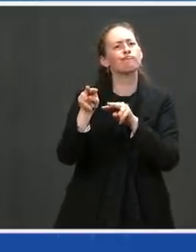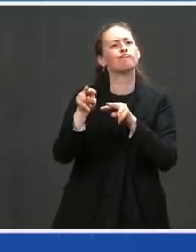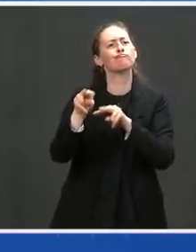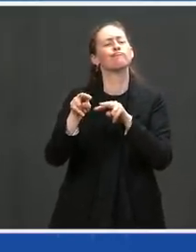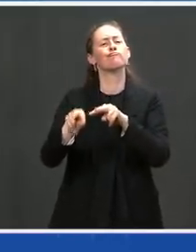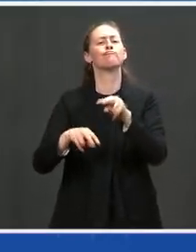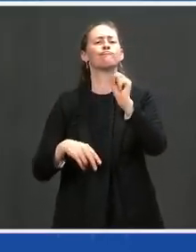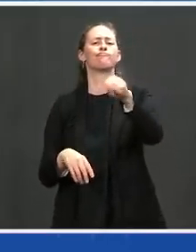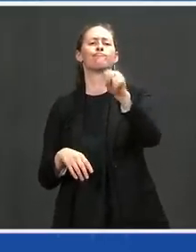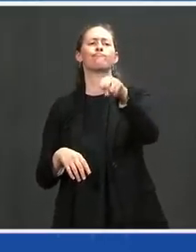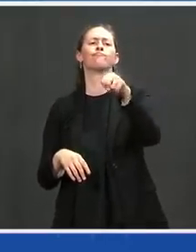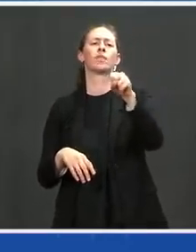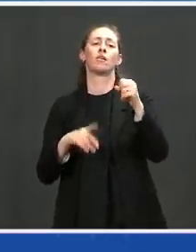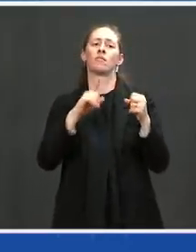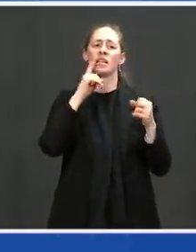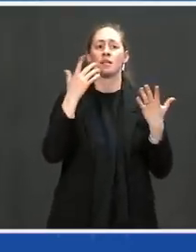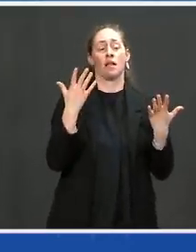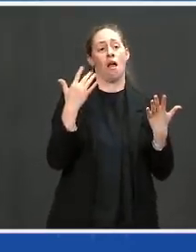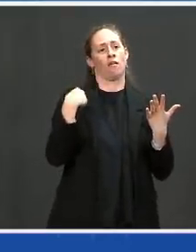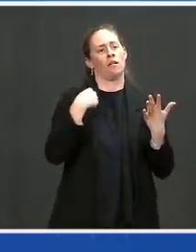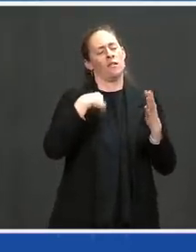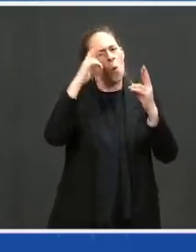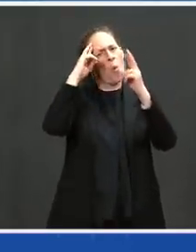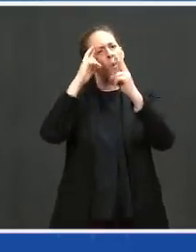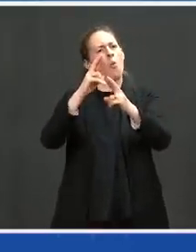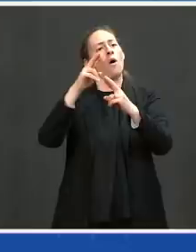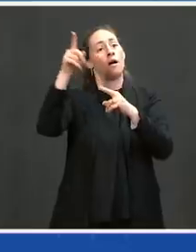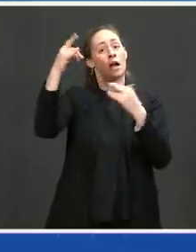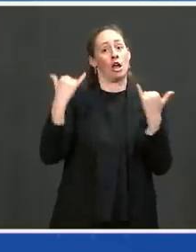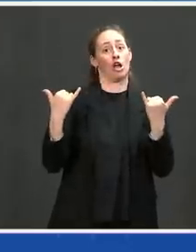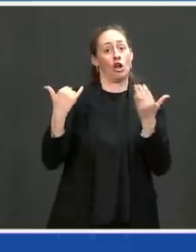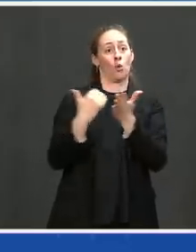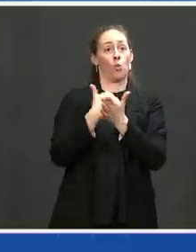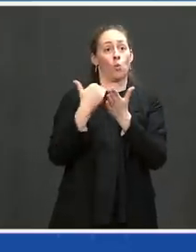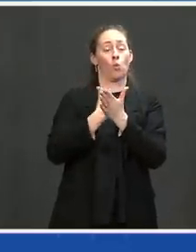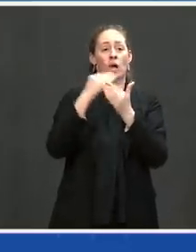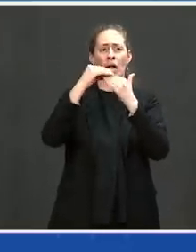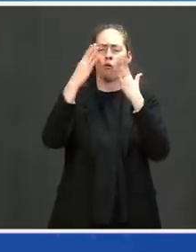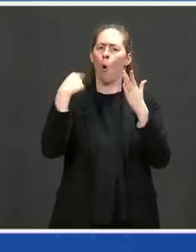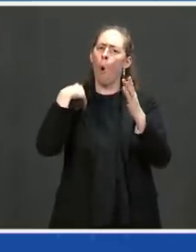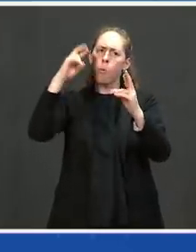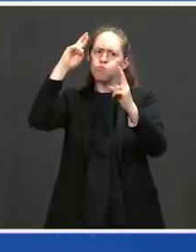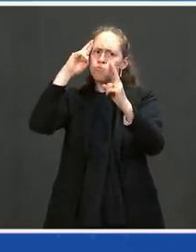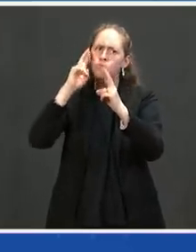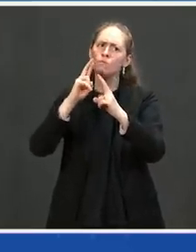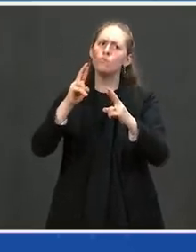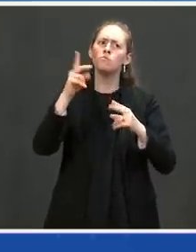he makes no pretense about not understanding what I'm saying any more than I do him -- I pointed out to him: